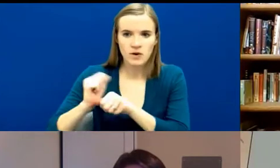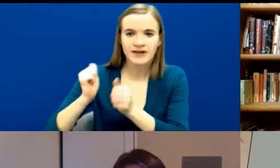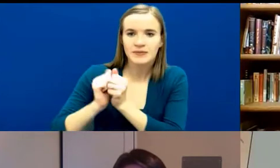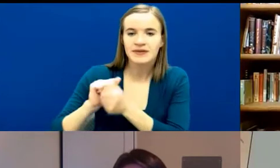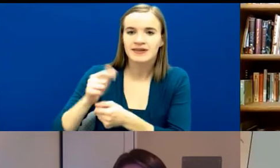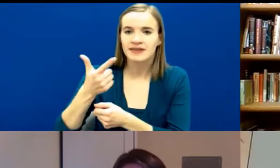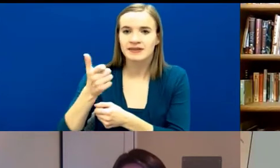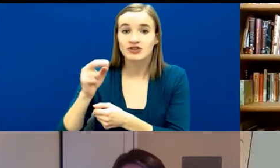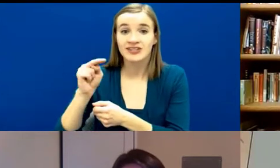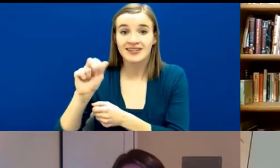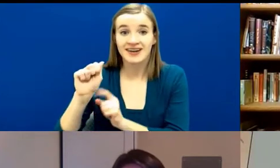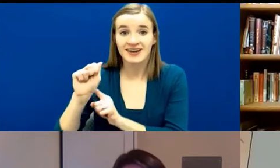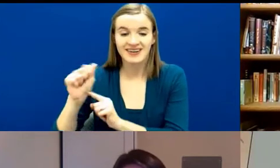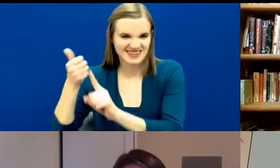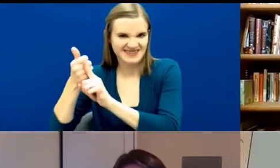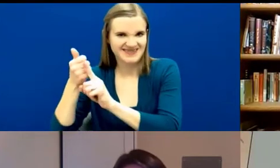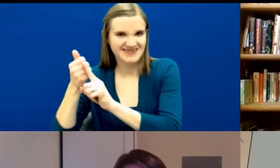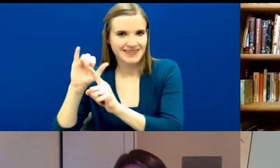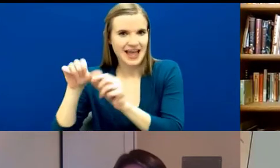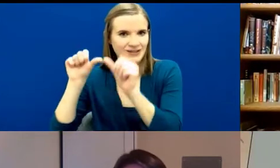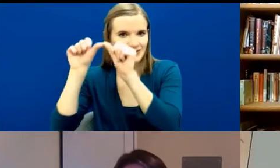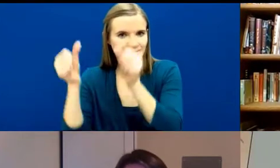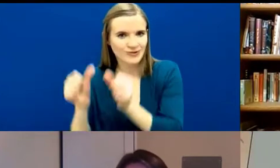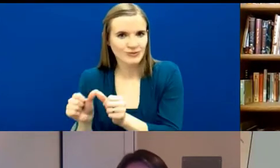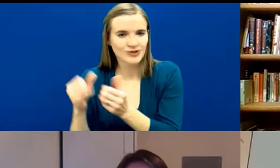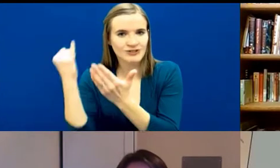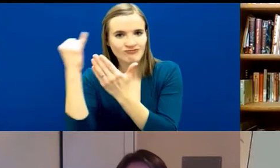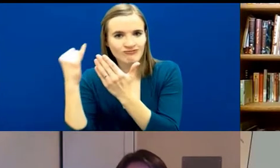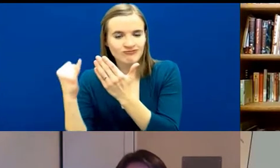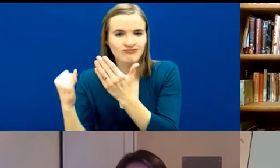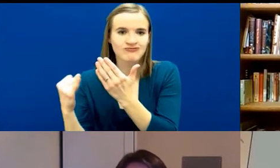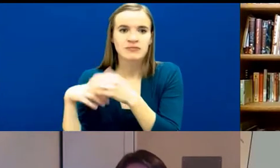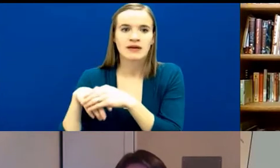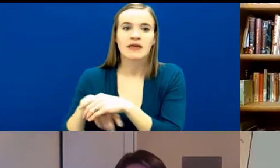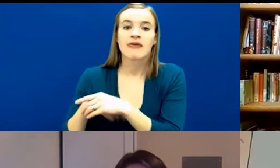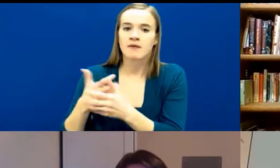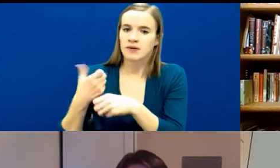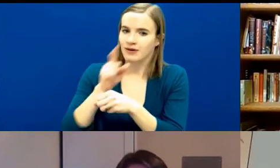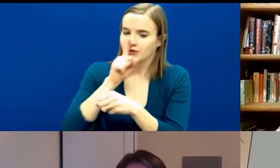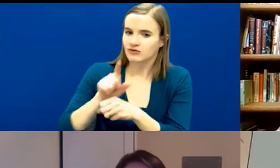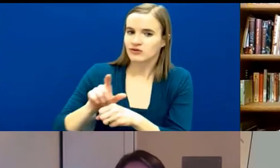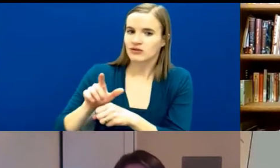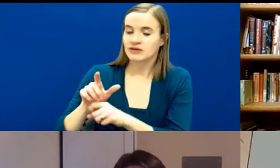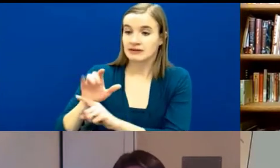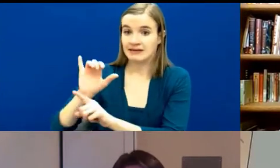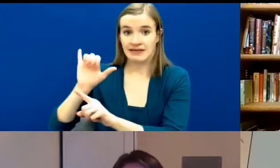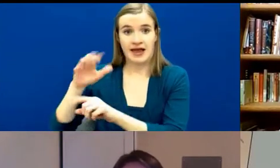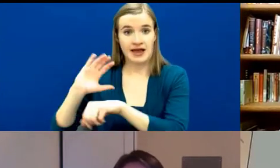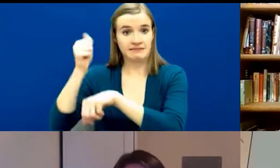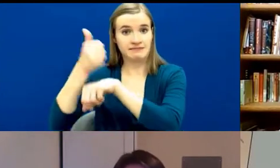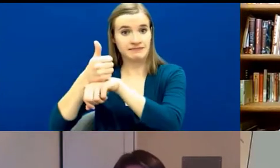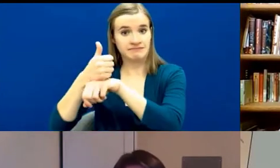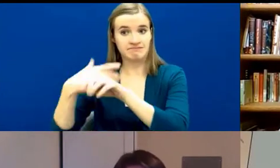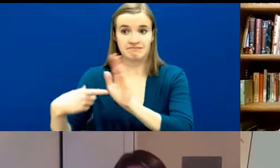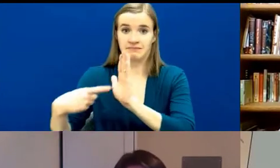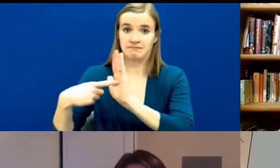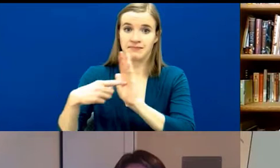sure that the, the exhibit for her sculpture is um, is doing well. And